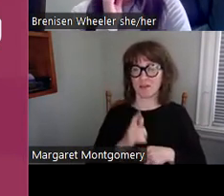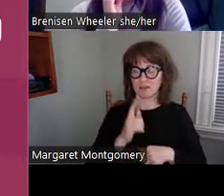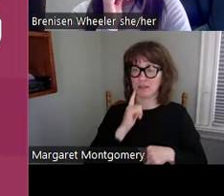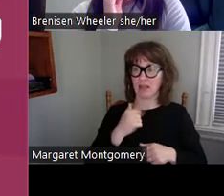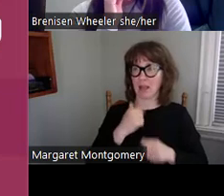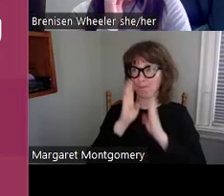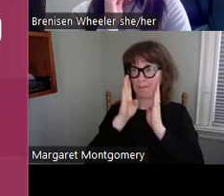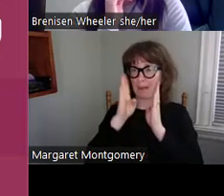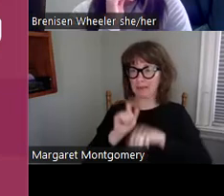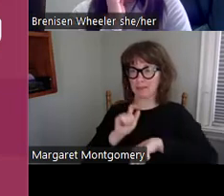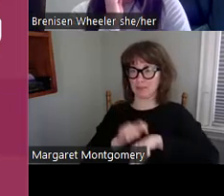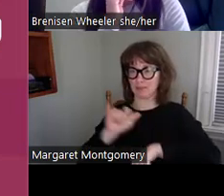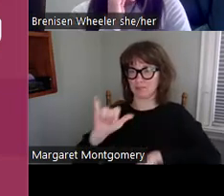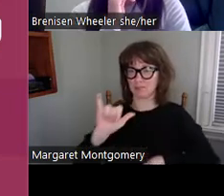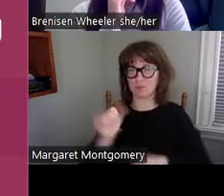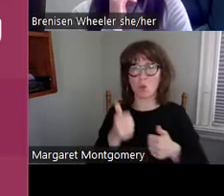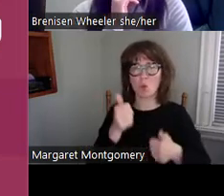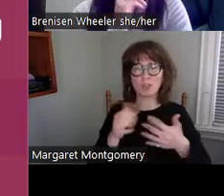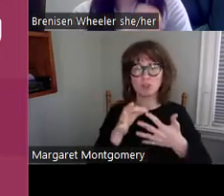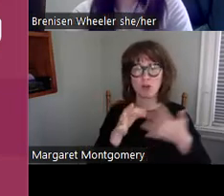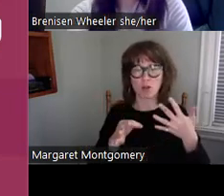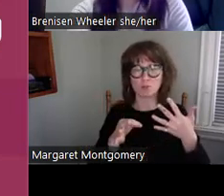following options in the whole? 13:03:40 Have you heard being attributed to